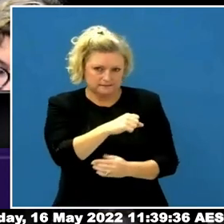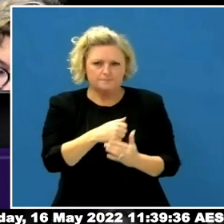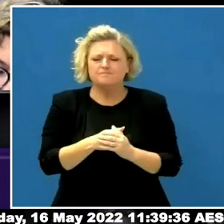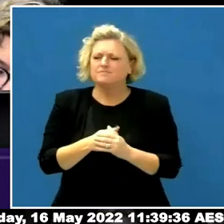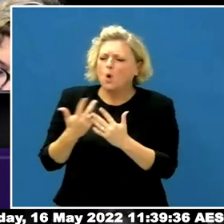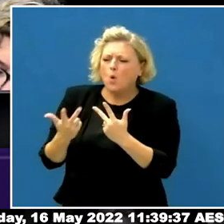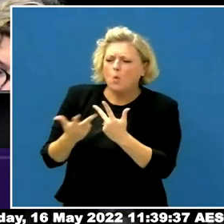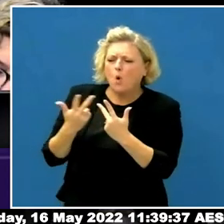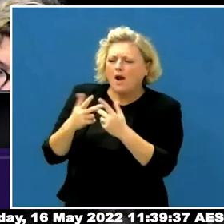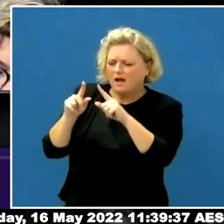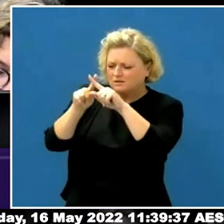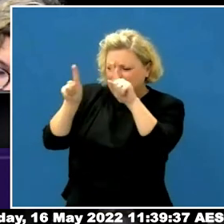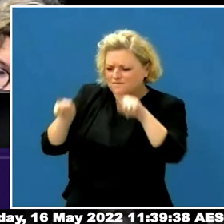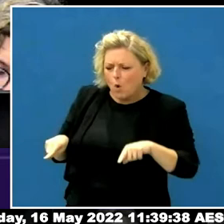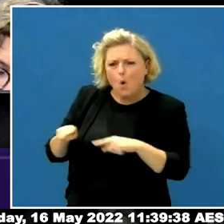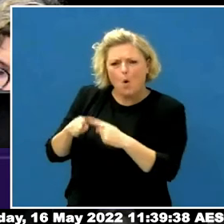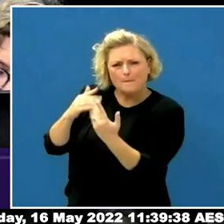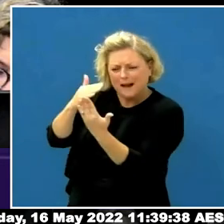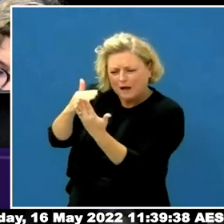Do you recall other parts of those agreements?